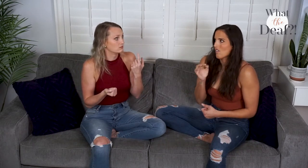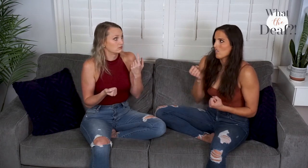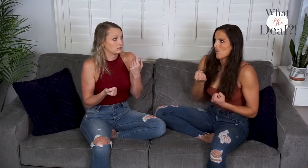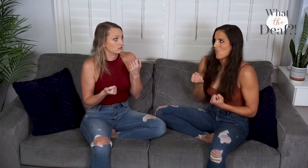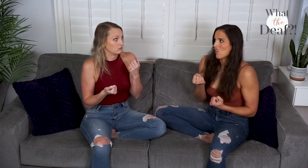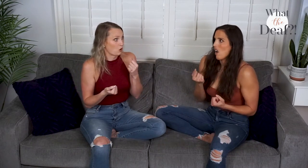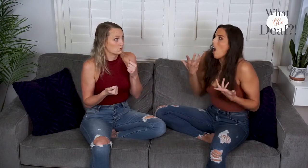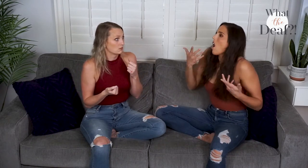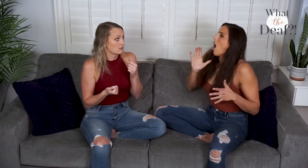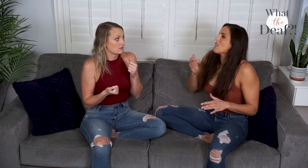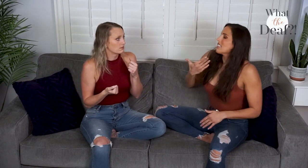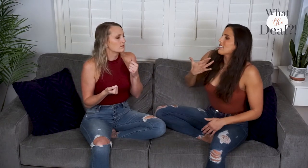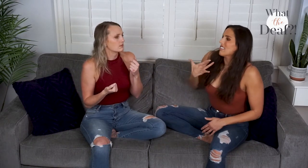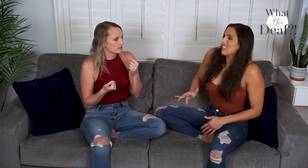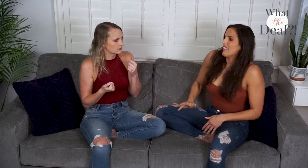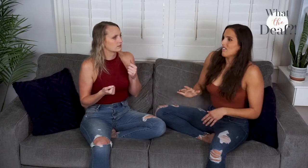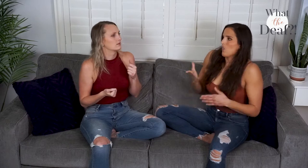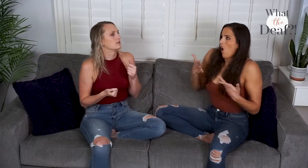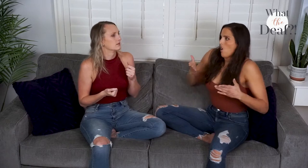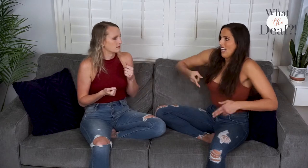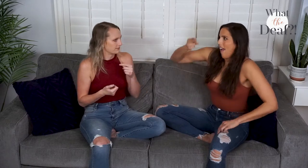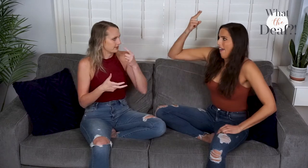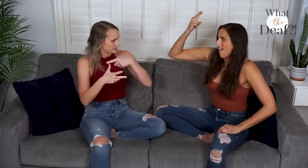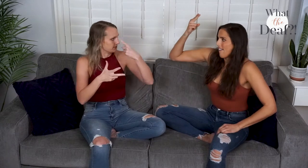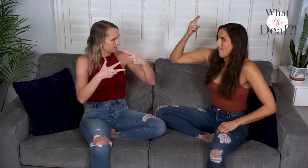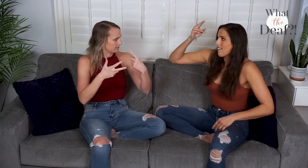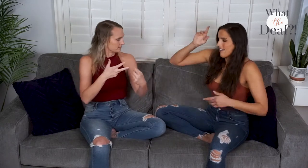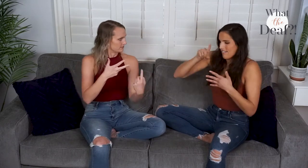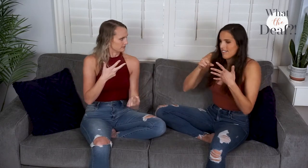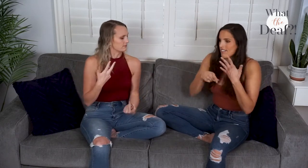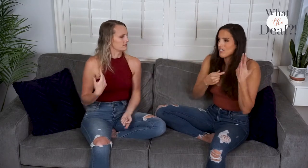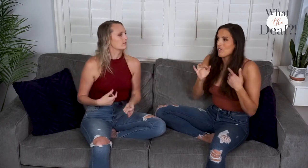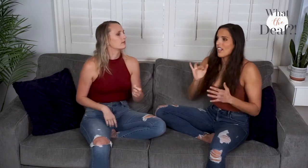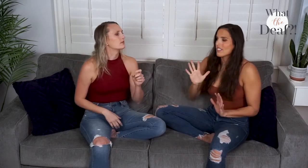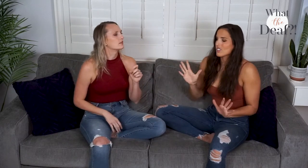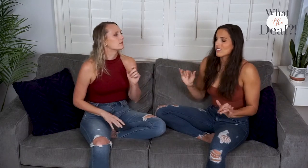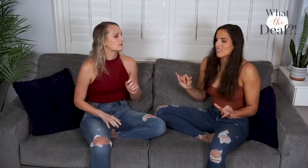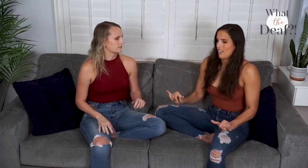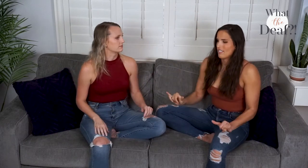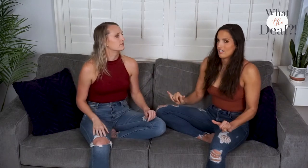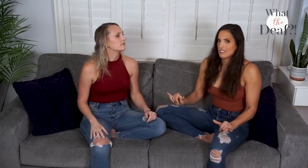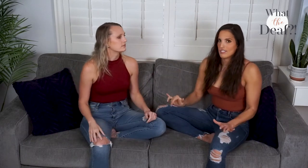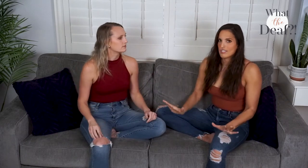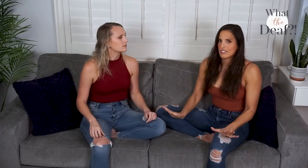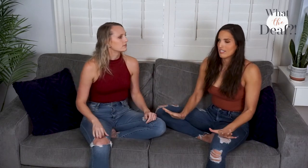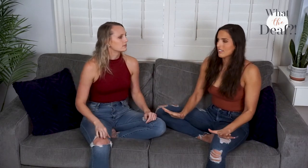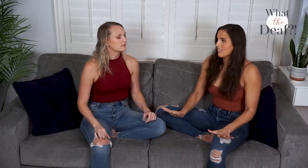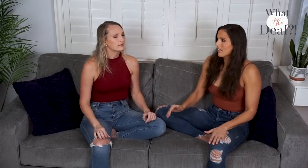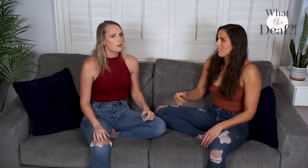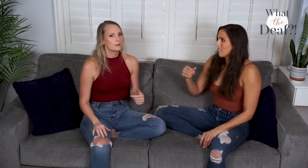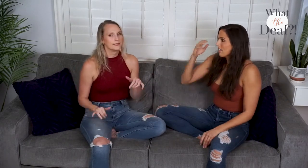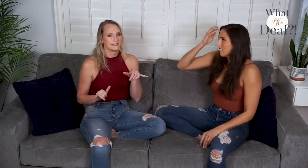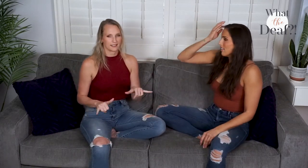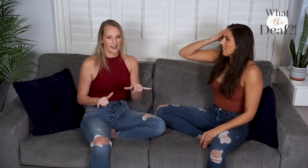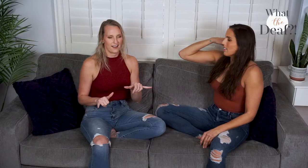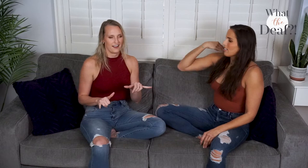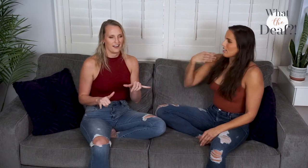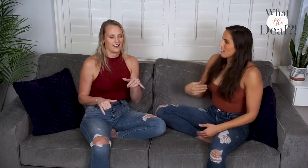“Don’t get out of the car.” No. I mean we’re already sensitive to everything that’s been going on, everything’s really heightened. Just, we’re like, stay in the car.